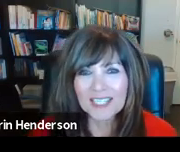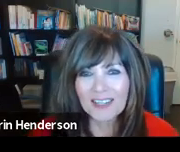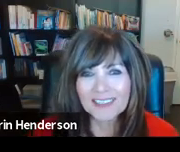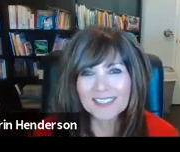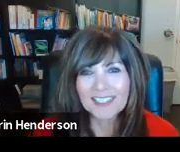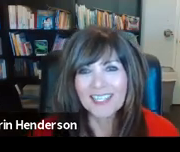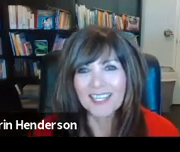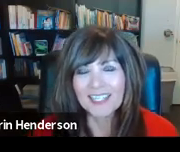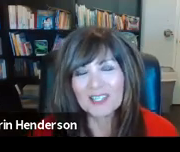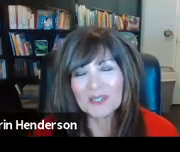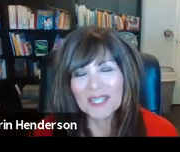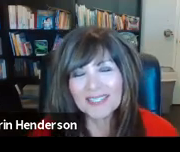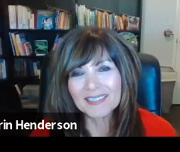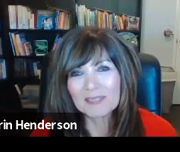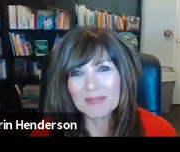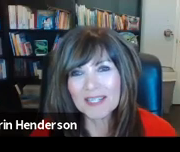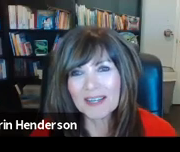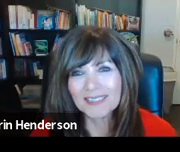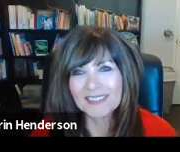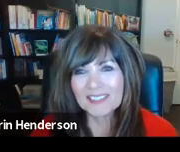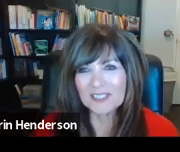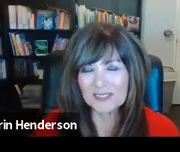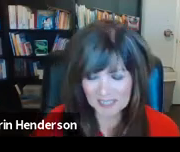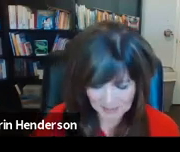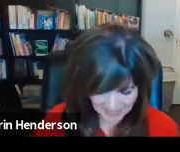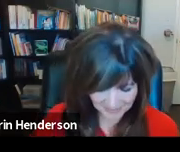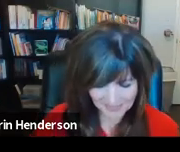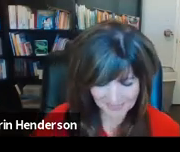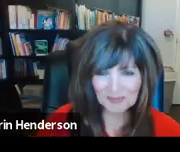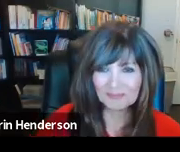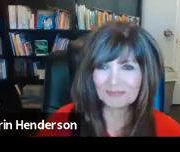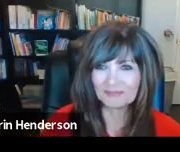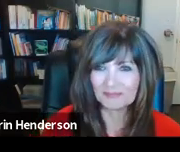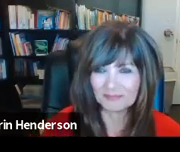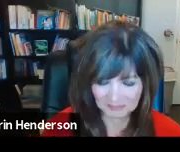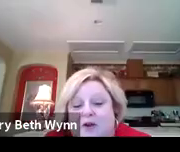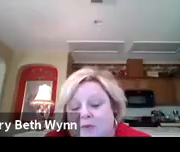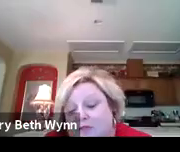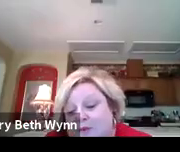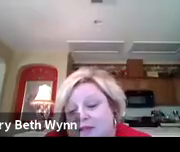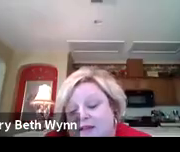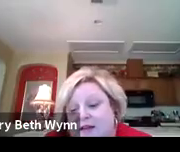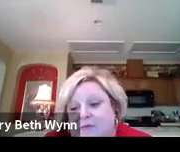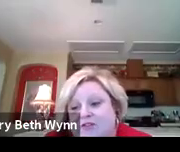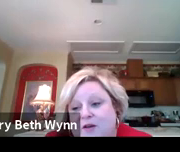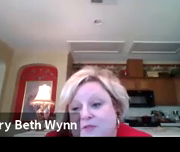College and I'll go ahead and let my colleagues introduce themselves. Hi, I'm Mary Beth Wynn and I'm the Job